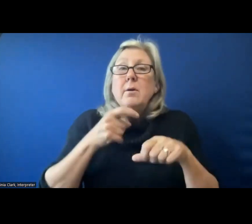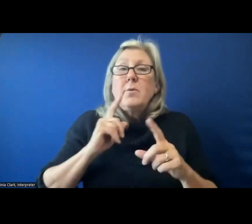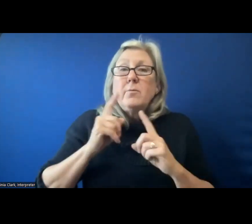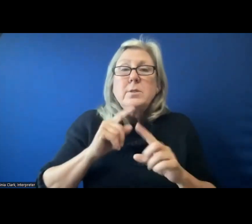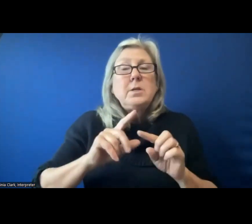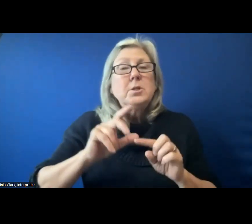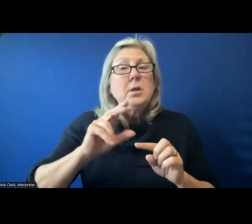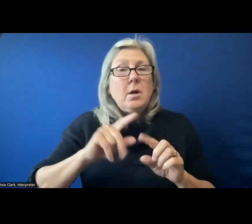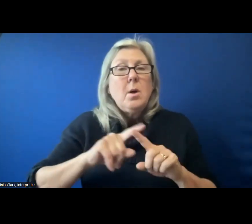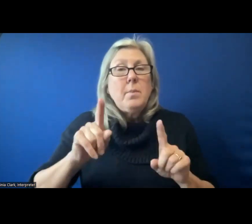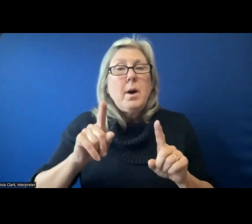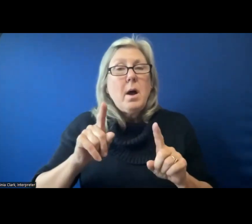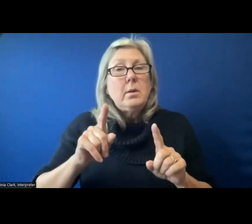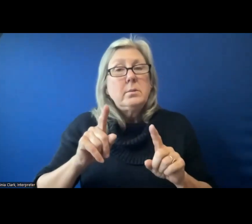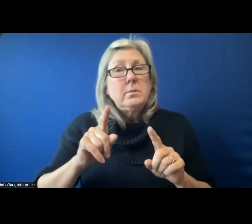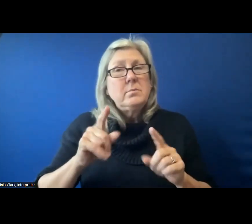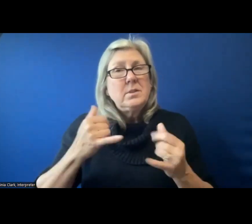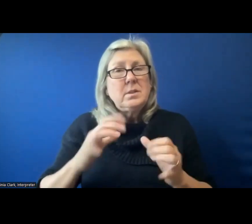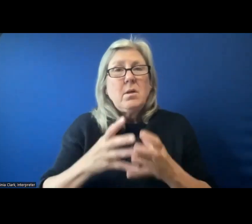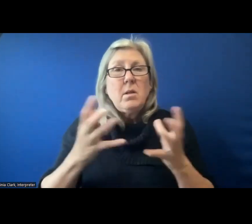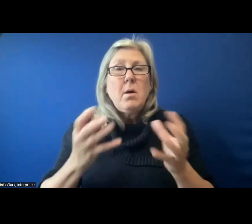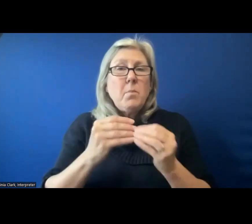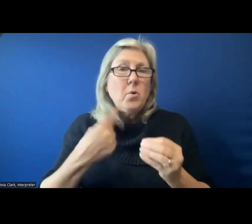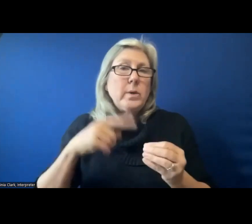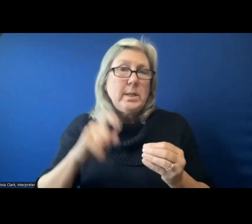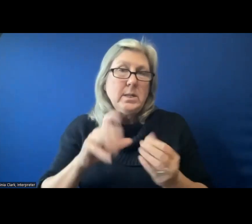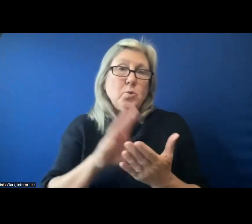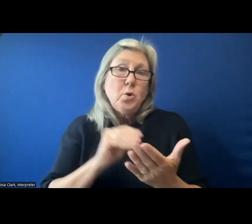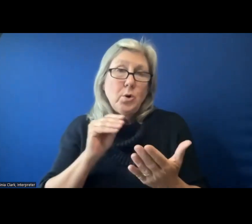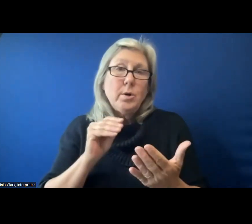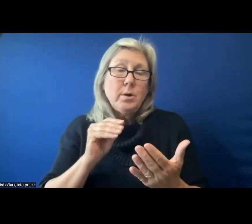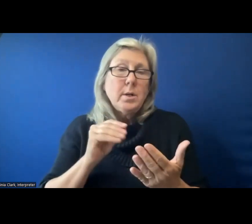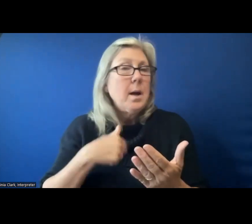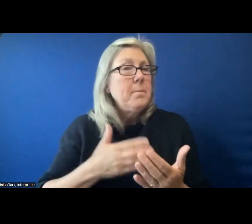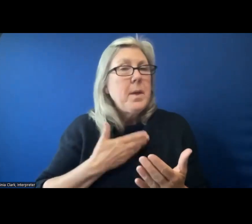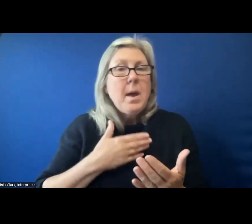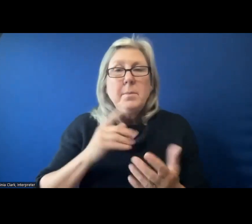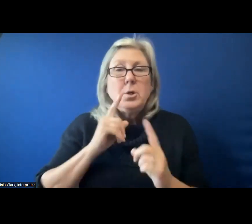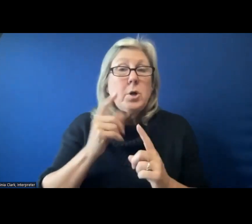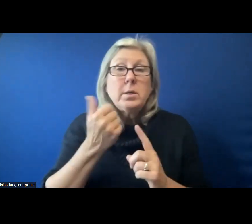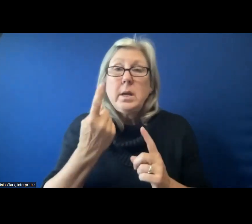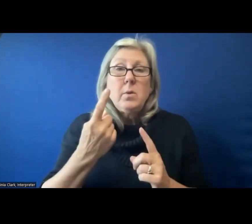more that we need to learn. So I will be glad to talk to anybody offline that hears what